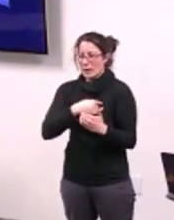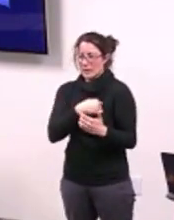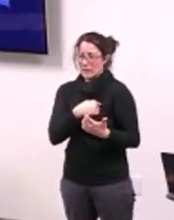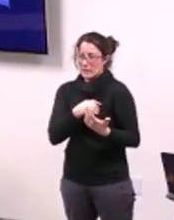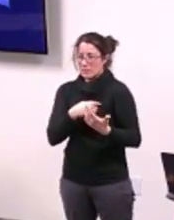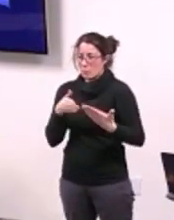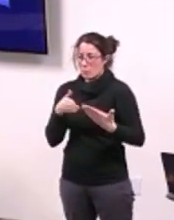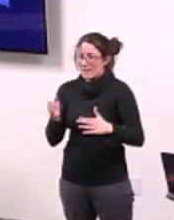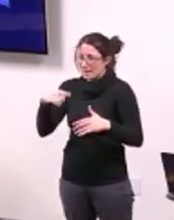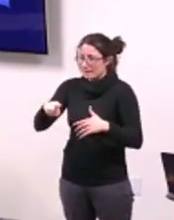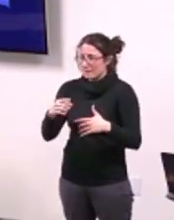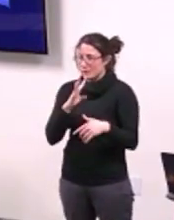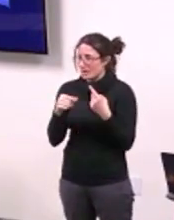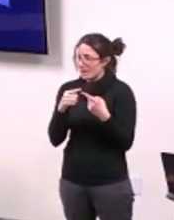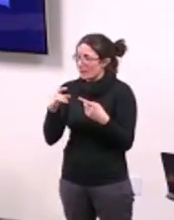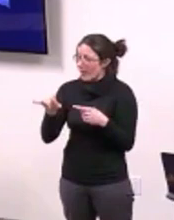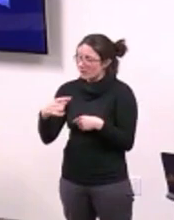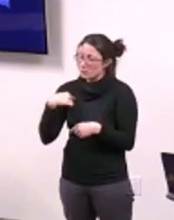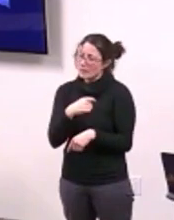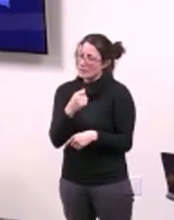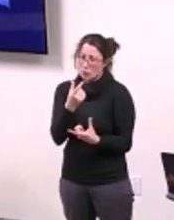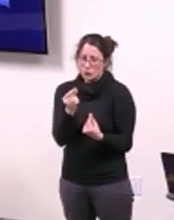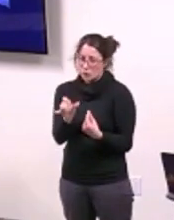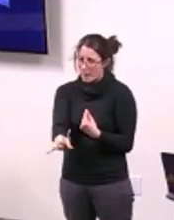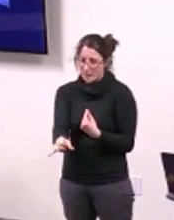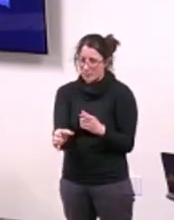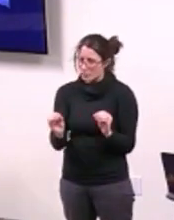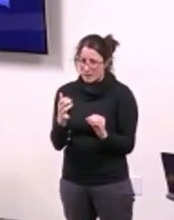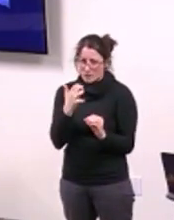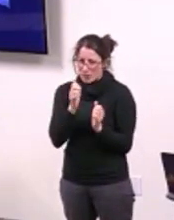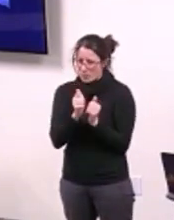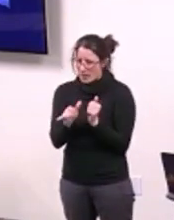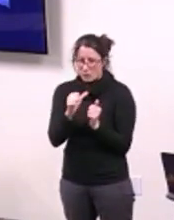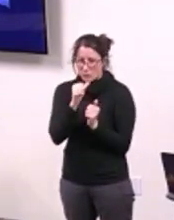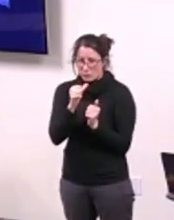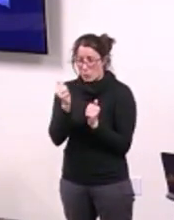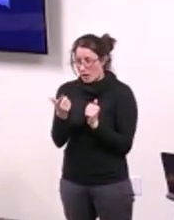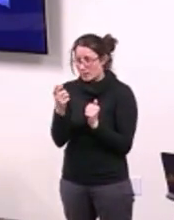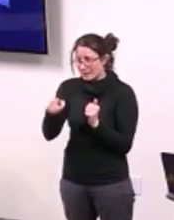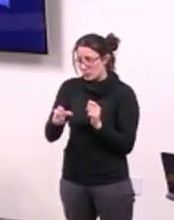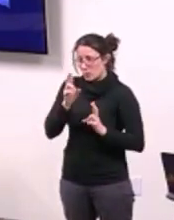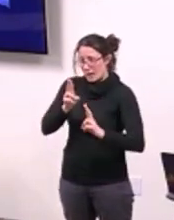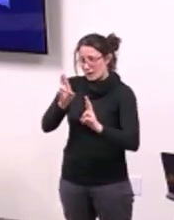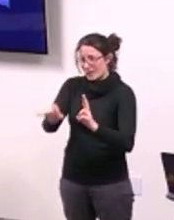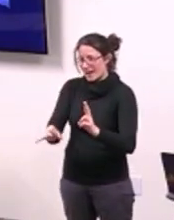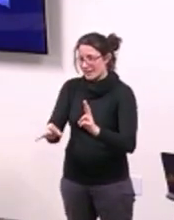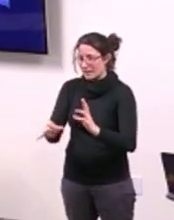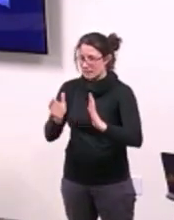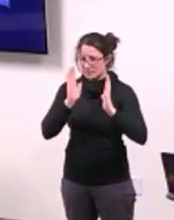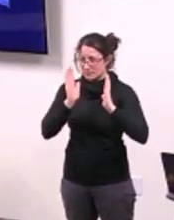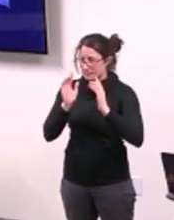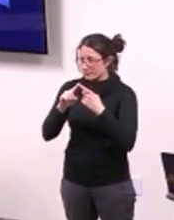And there's nothing wrong with that. And you want me to honor that? Then start listening to us in different ways.